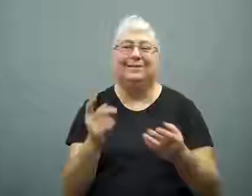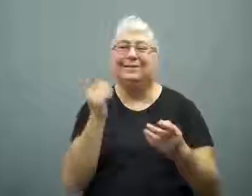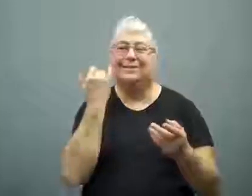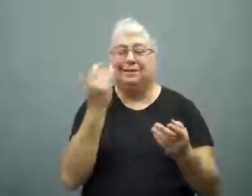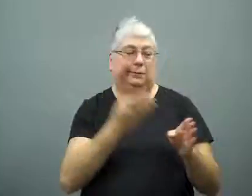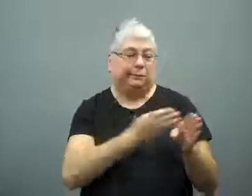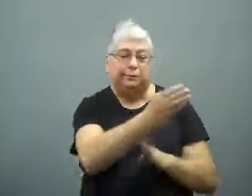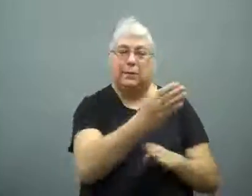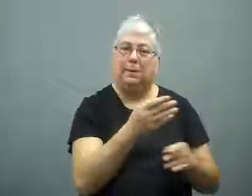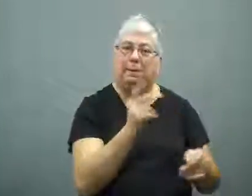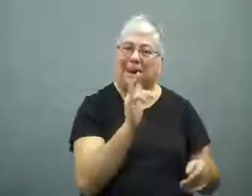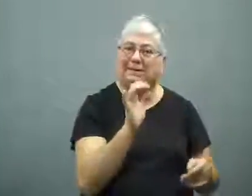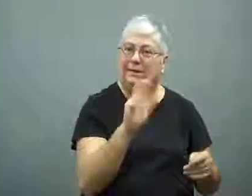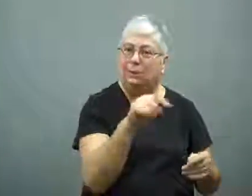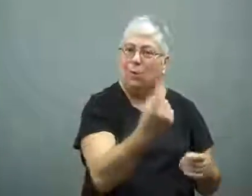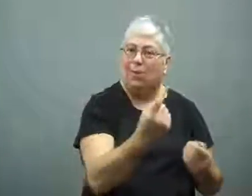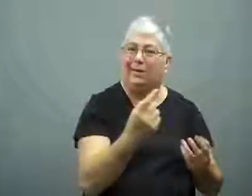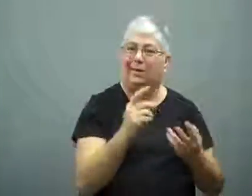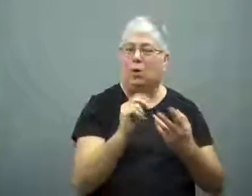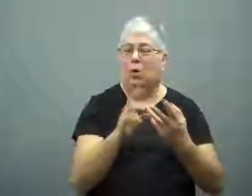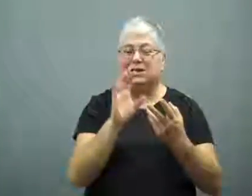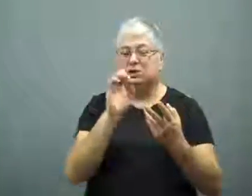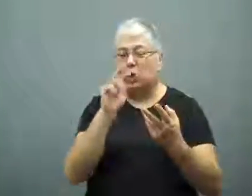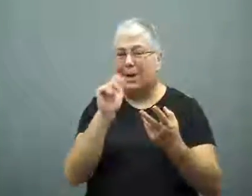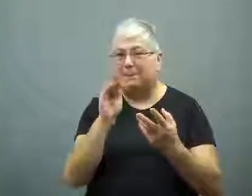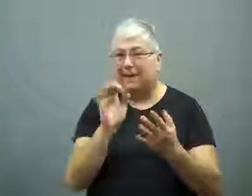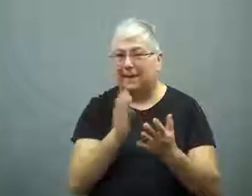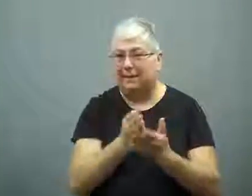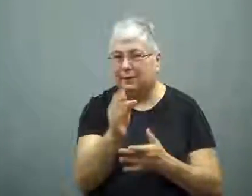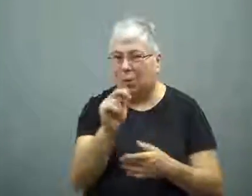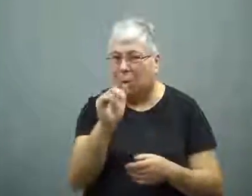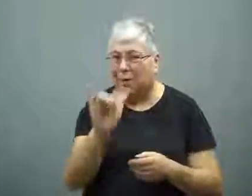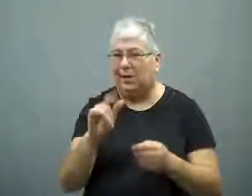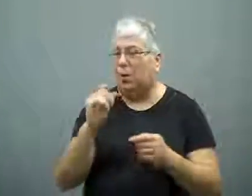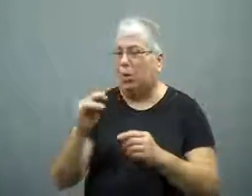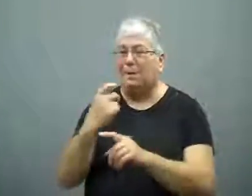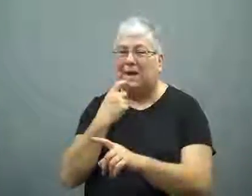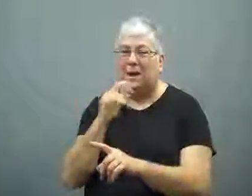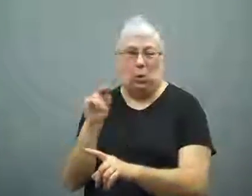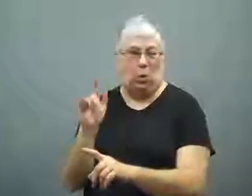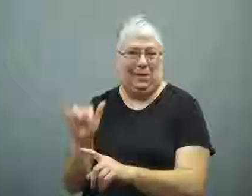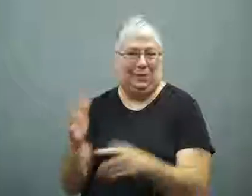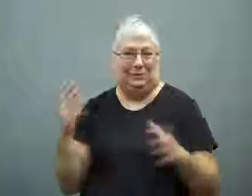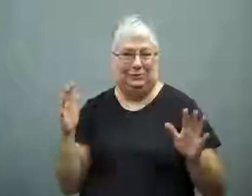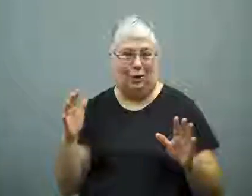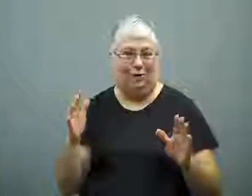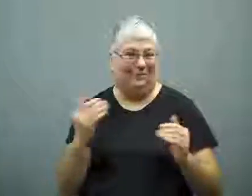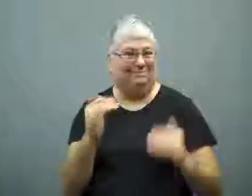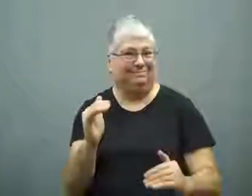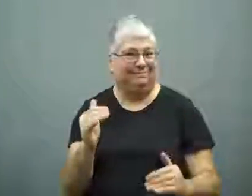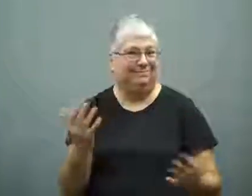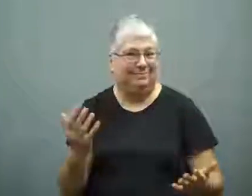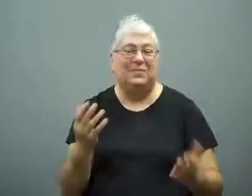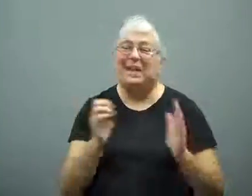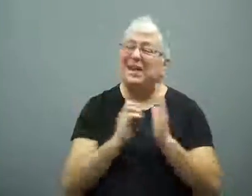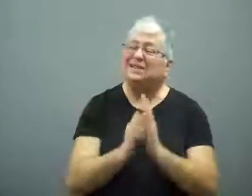A particular printer will make only plastic or ceramic or metal objects.